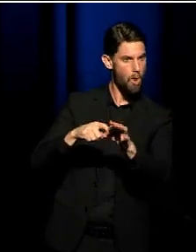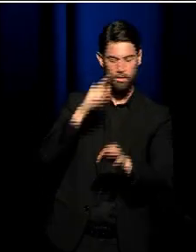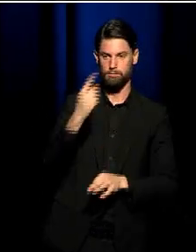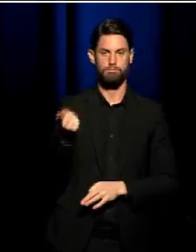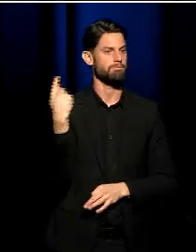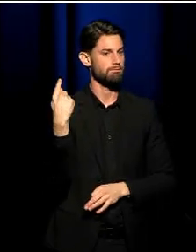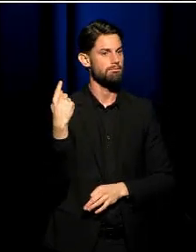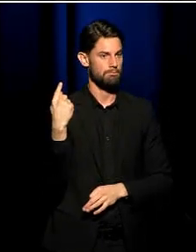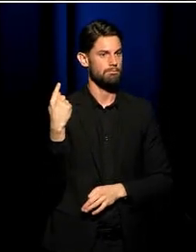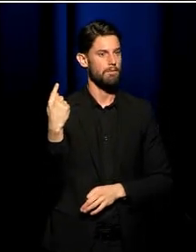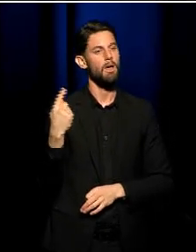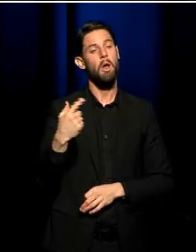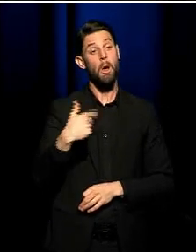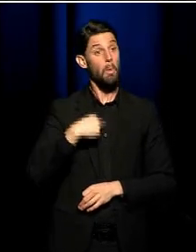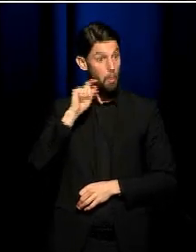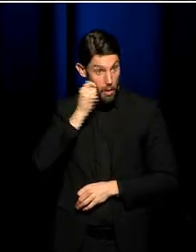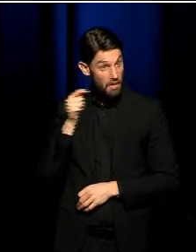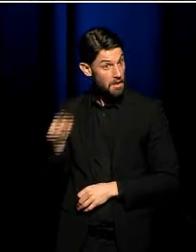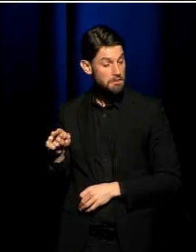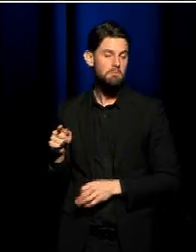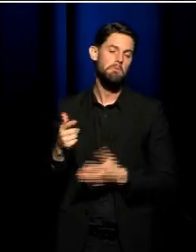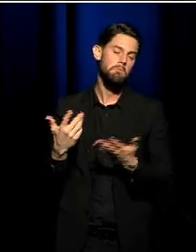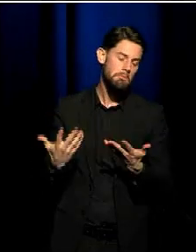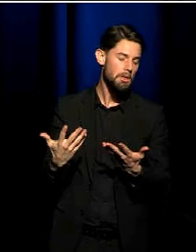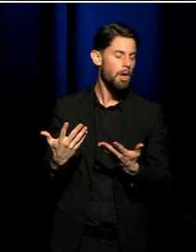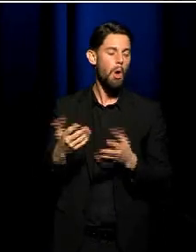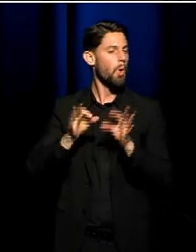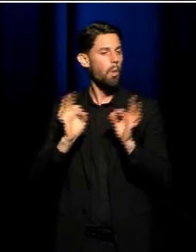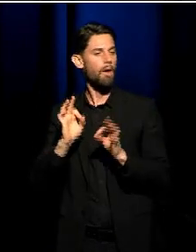not intend to use these powers to require any action by people with